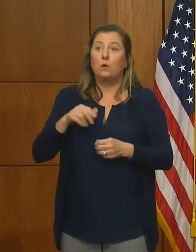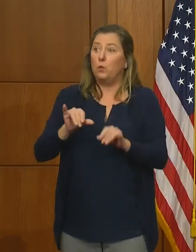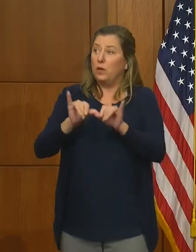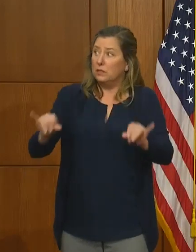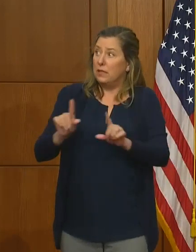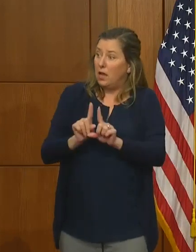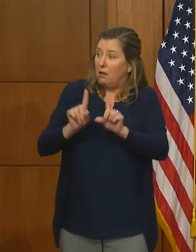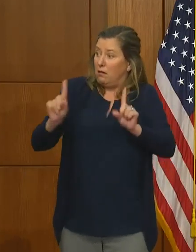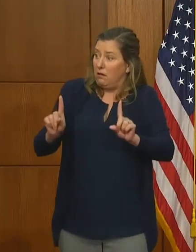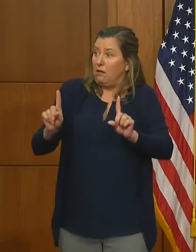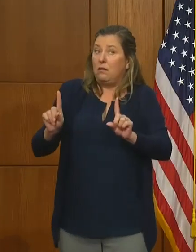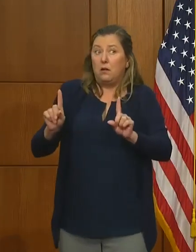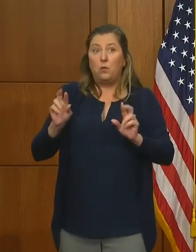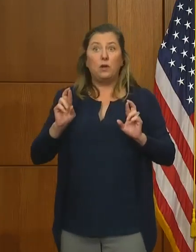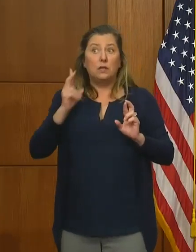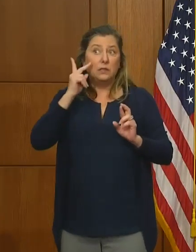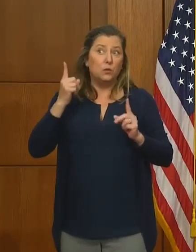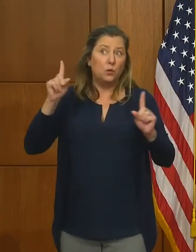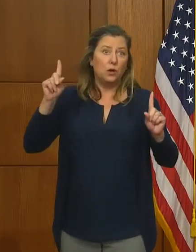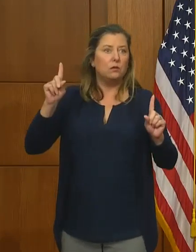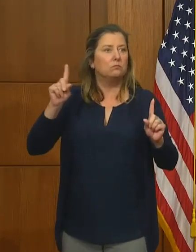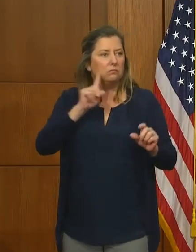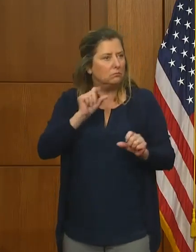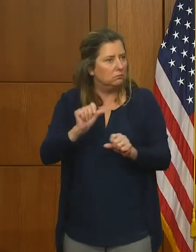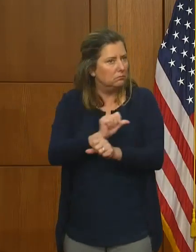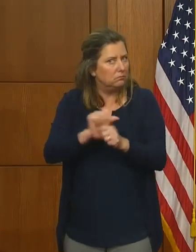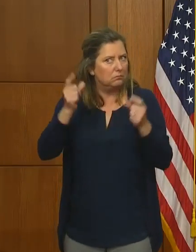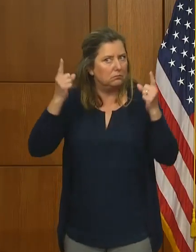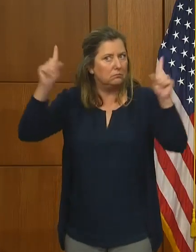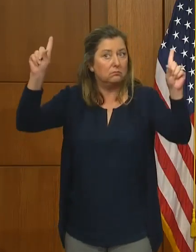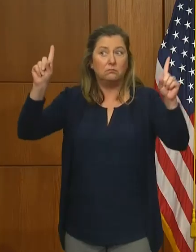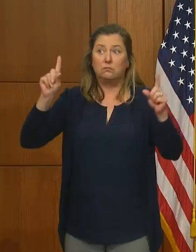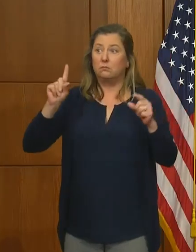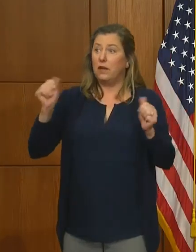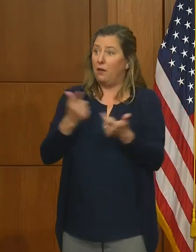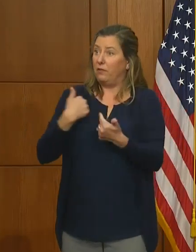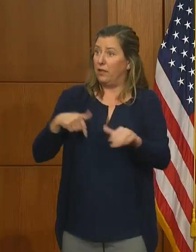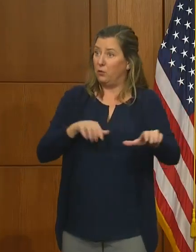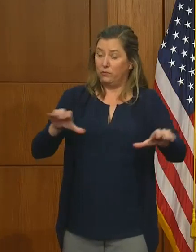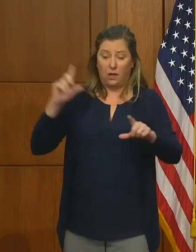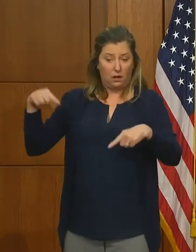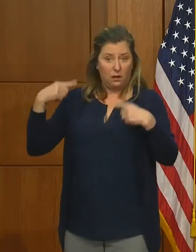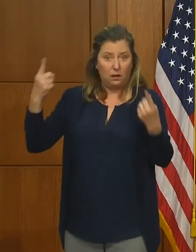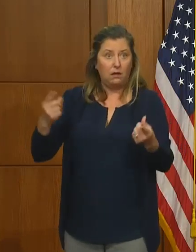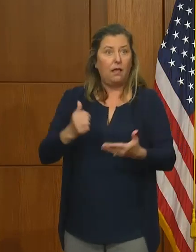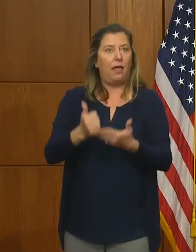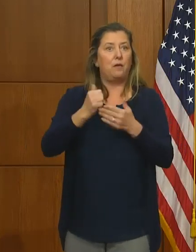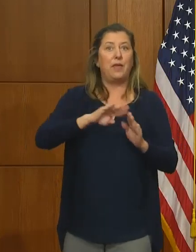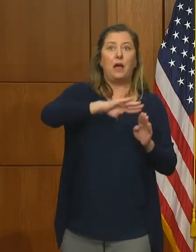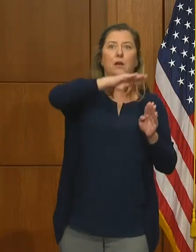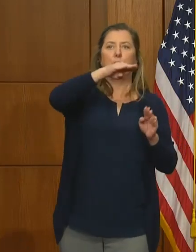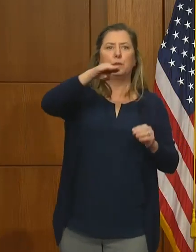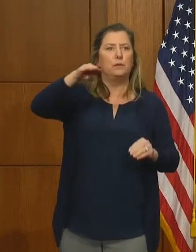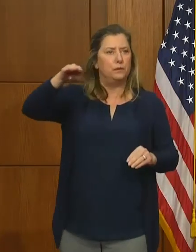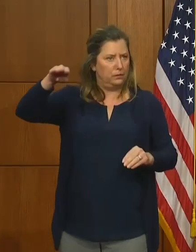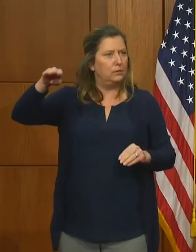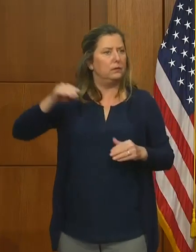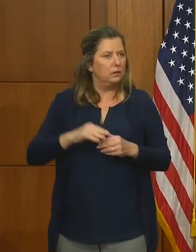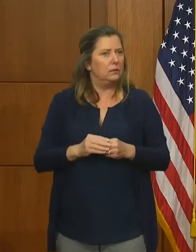WAITED TO SEE IF IT WORKED. AND IT HAS WORKED THESE ACTIONS